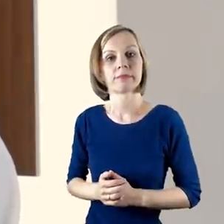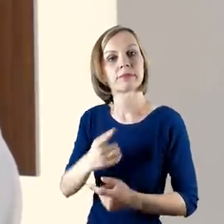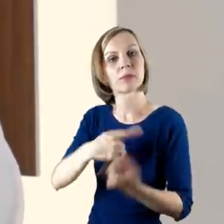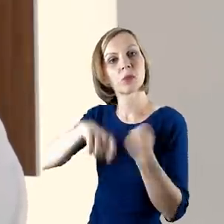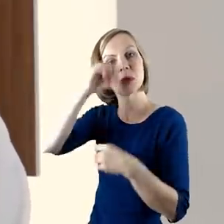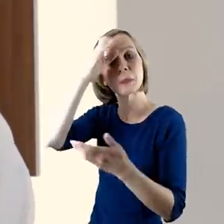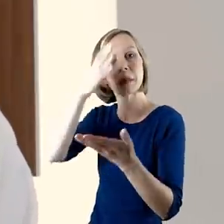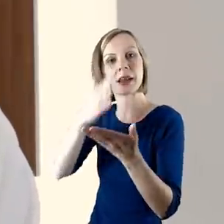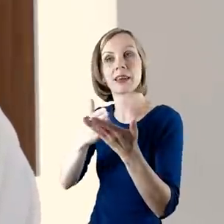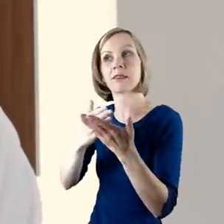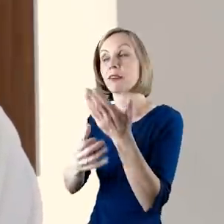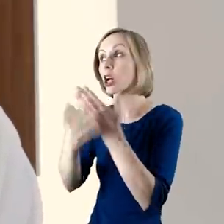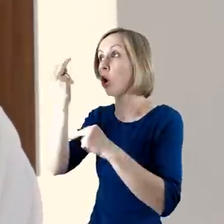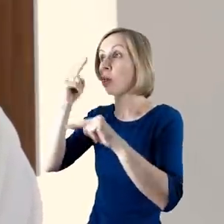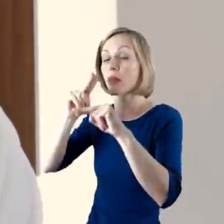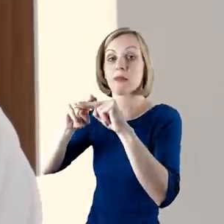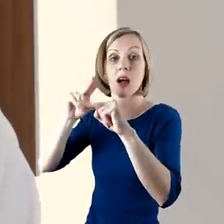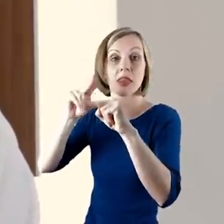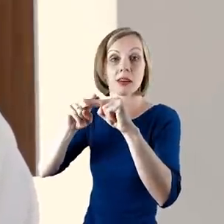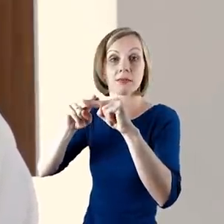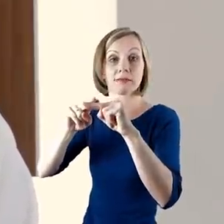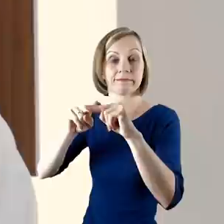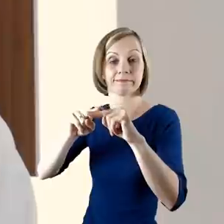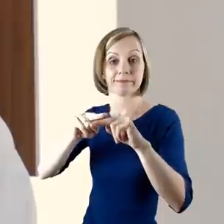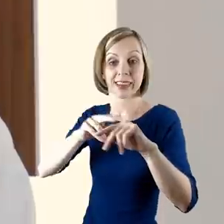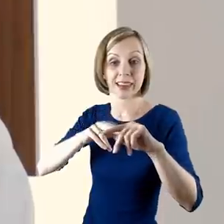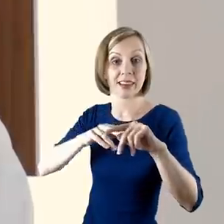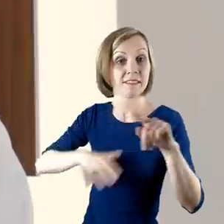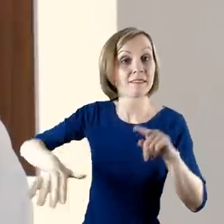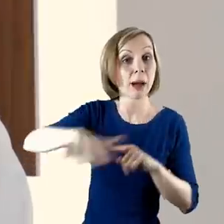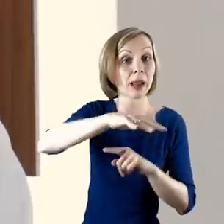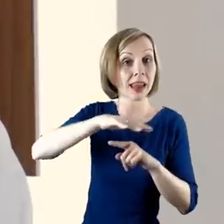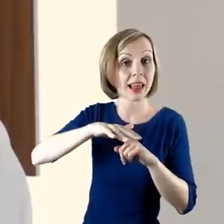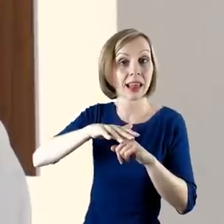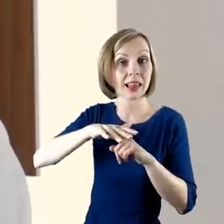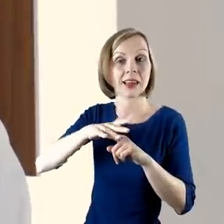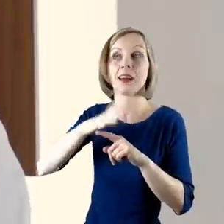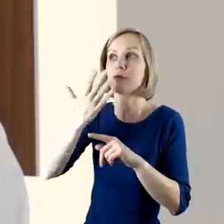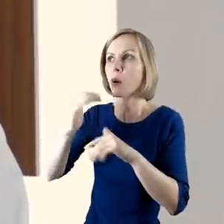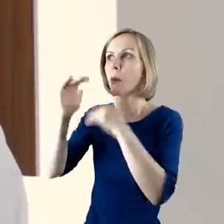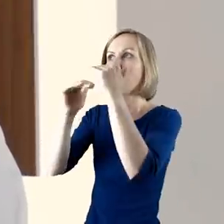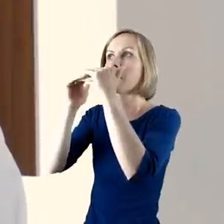(All) We believe in God the Father, from whom every family in heaven and on earth is named.